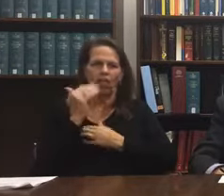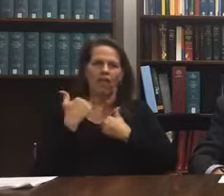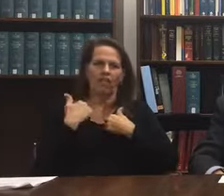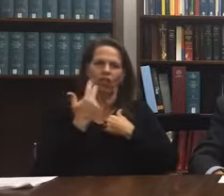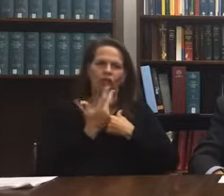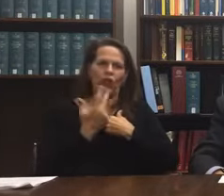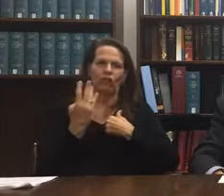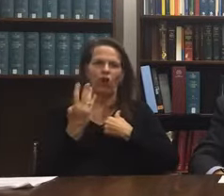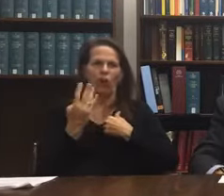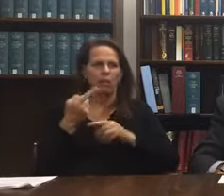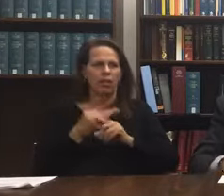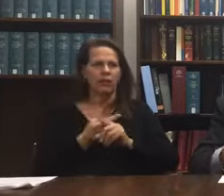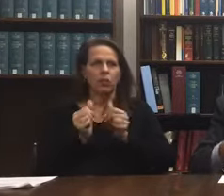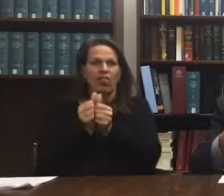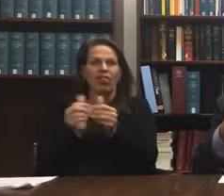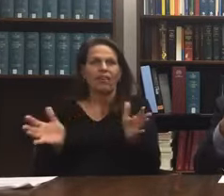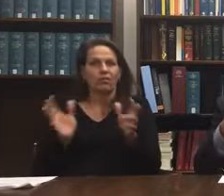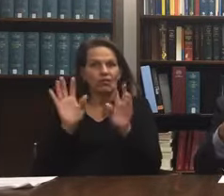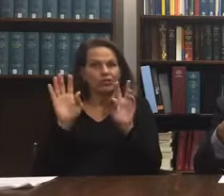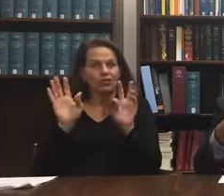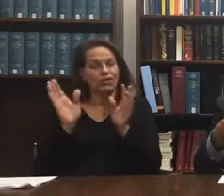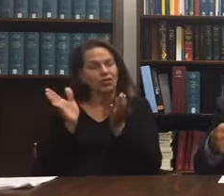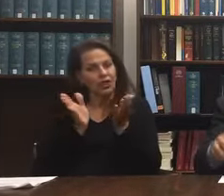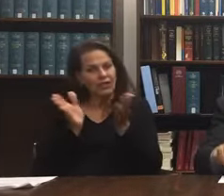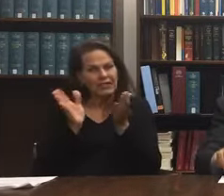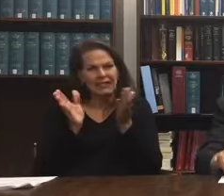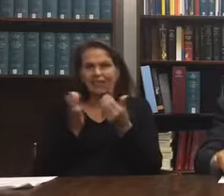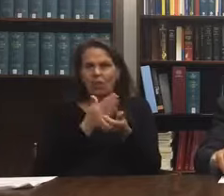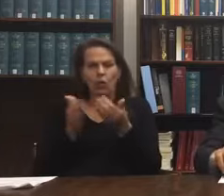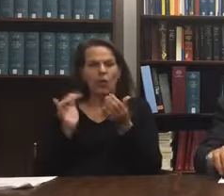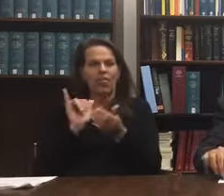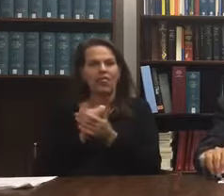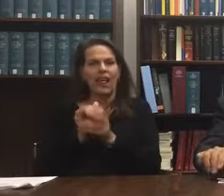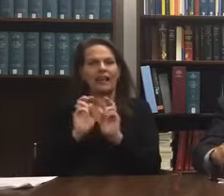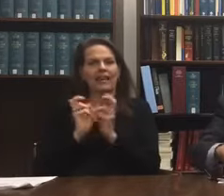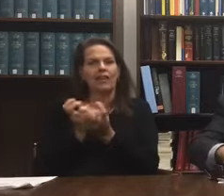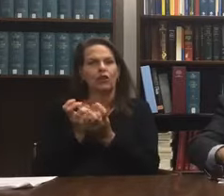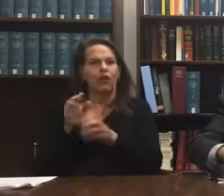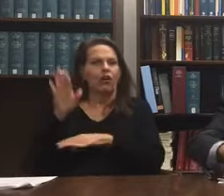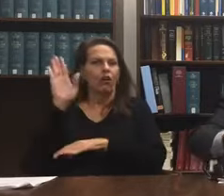services even if the hearing officer finds the decision was incorrect thank